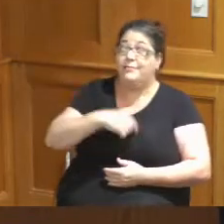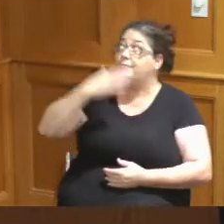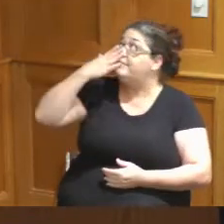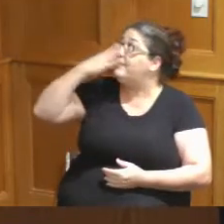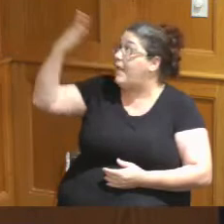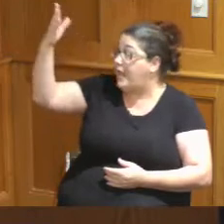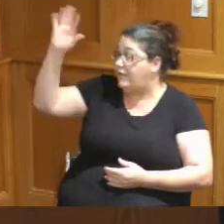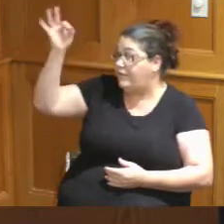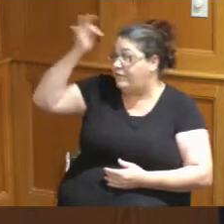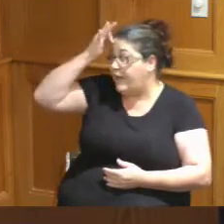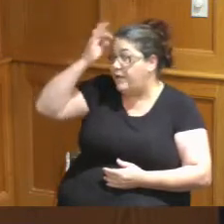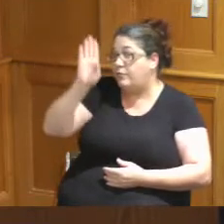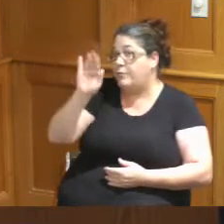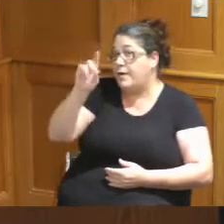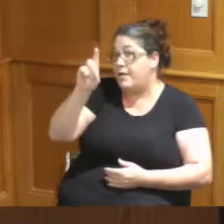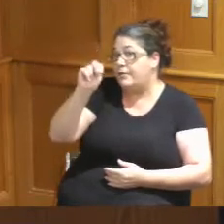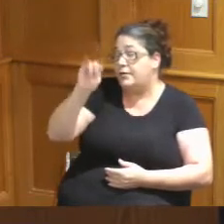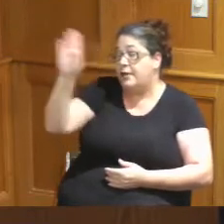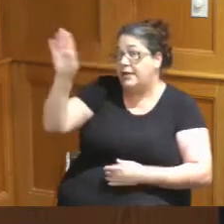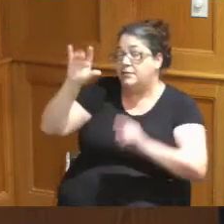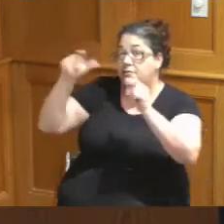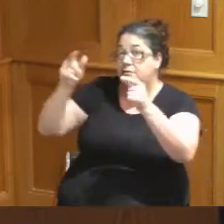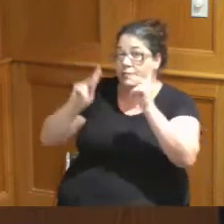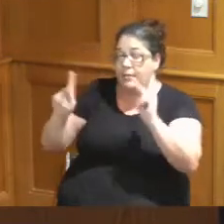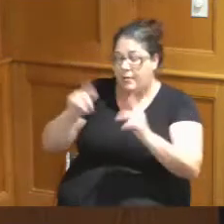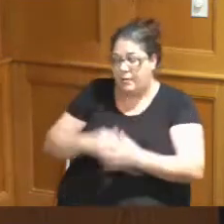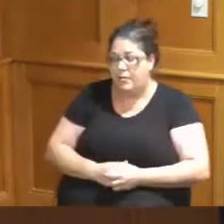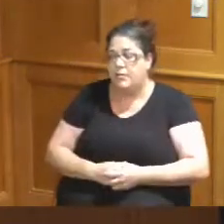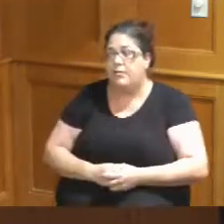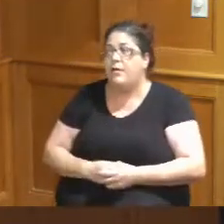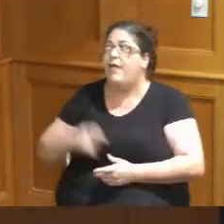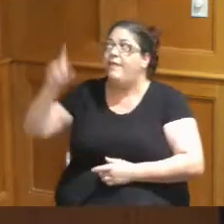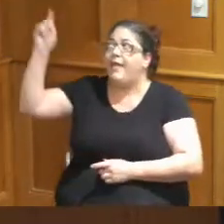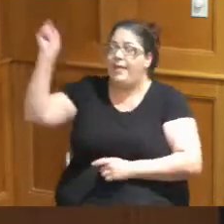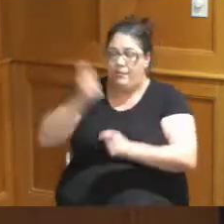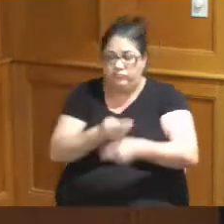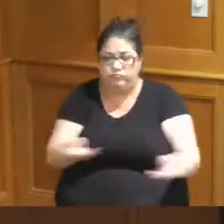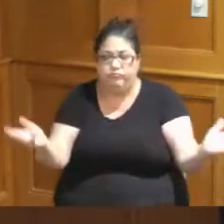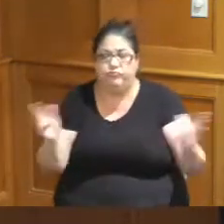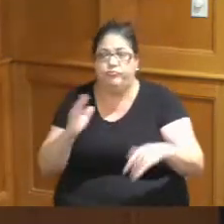the Biden Administration and they give it to counties many counties could not get their